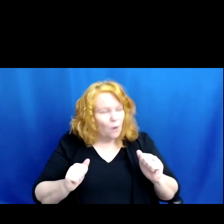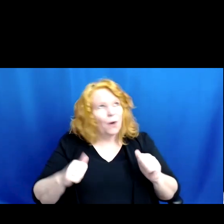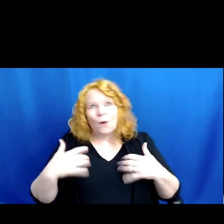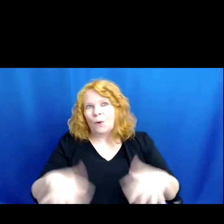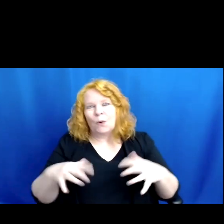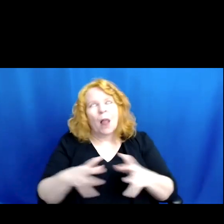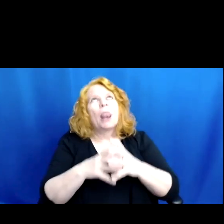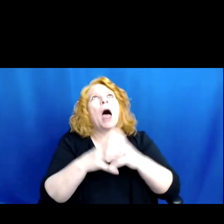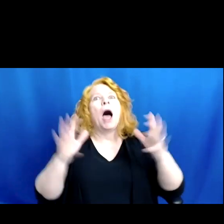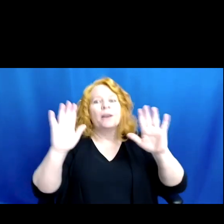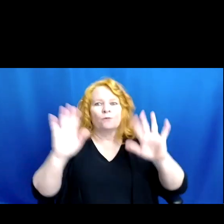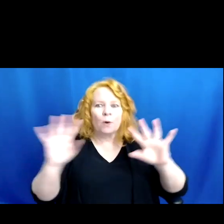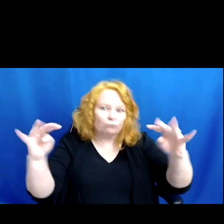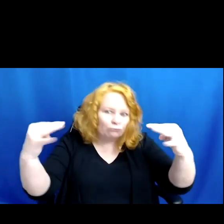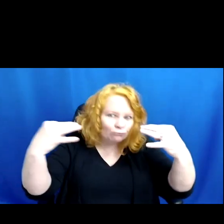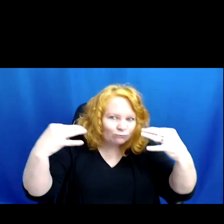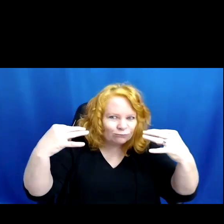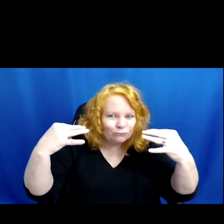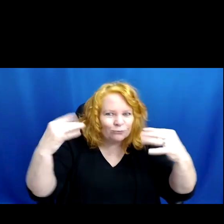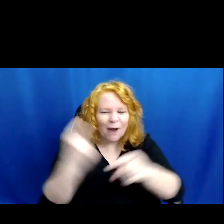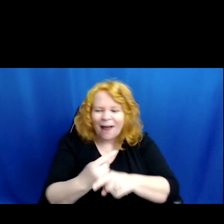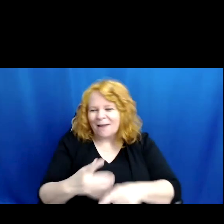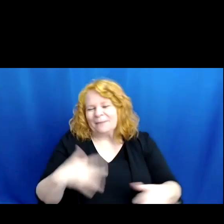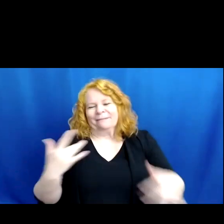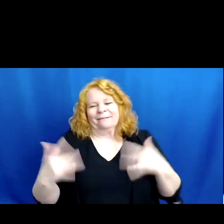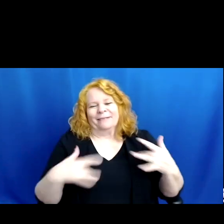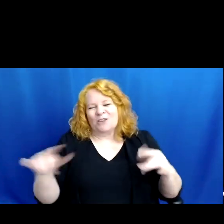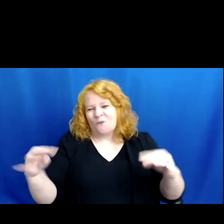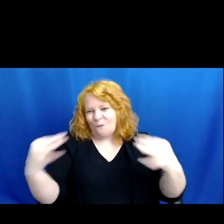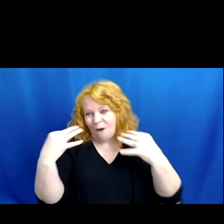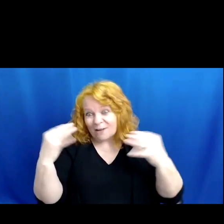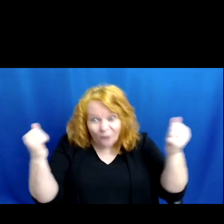I am so delighted you have all joined us. We’re so excited to have all of the lovely boys and girls.